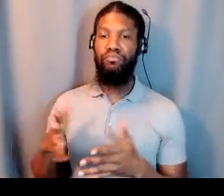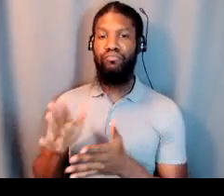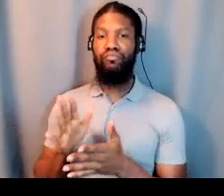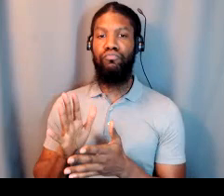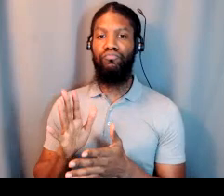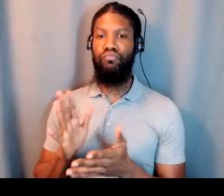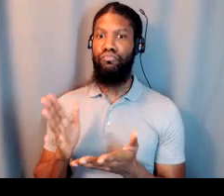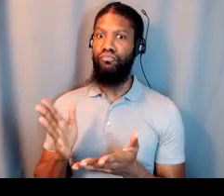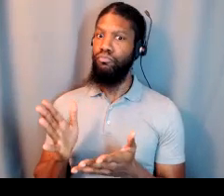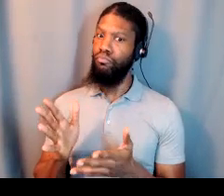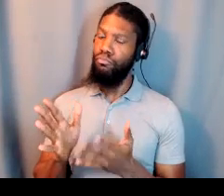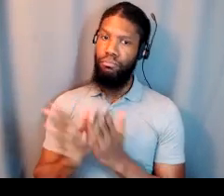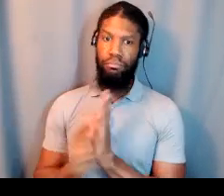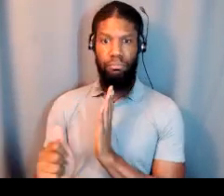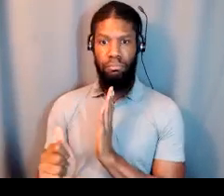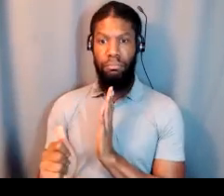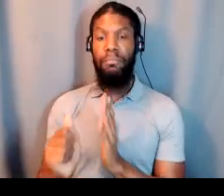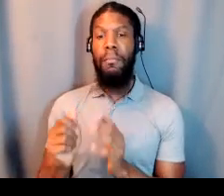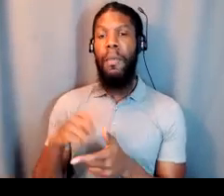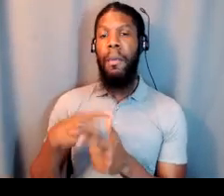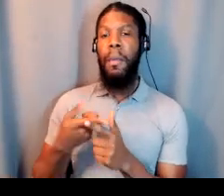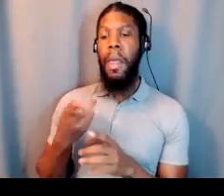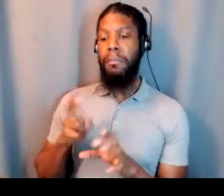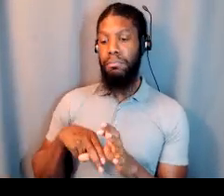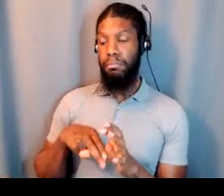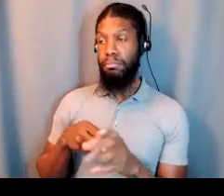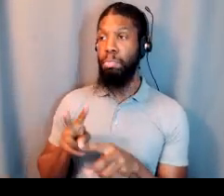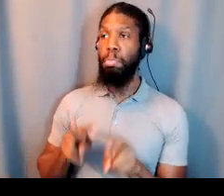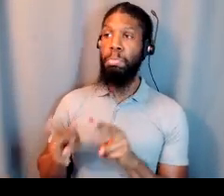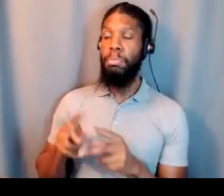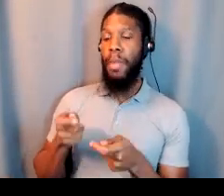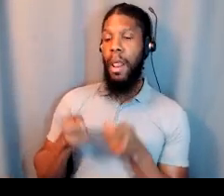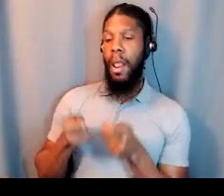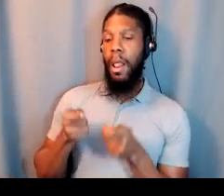as I kind of came into my role. But the way that we actually handled the pandemic